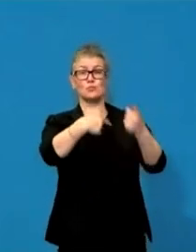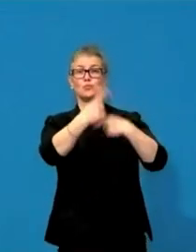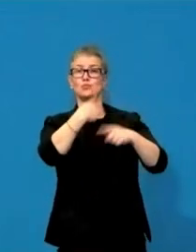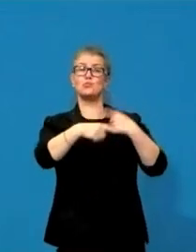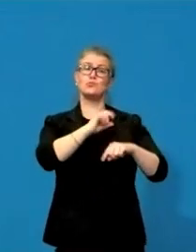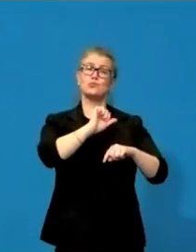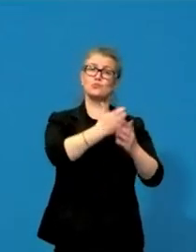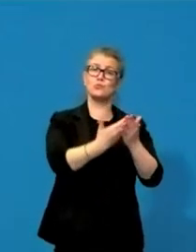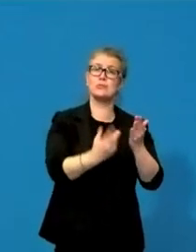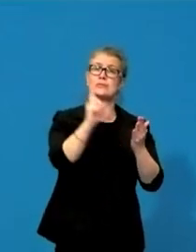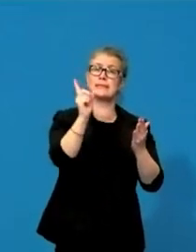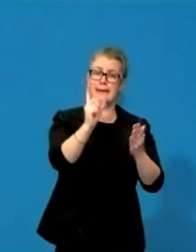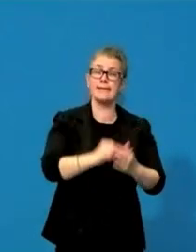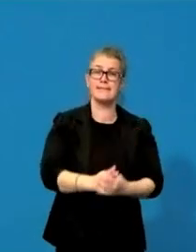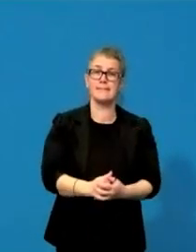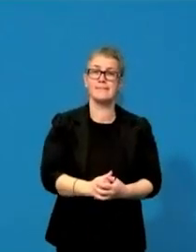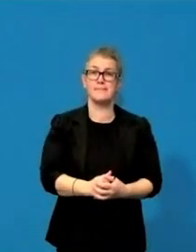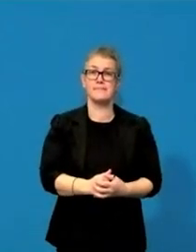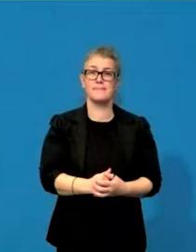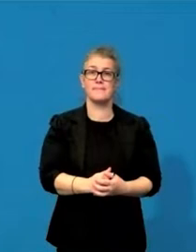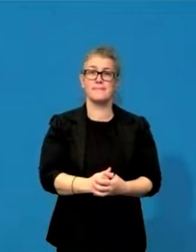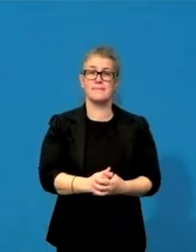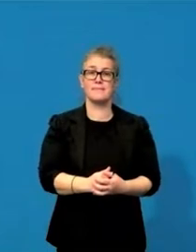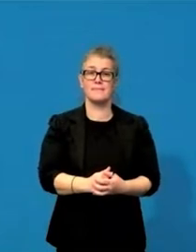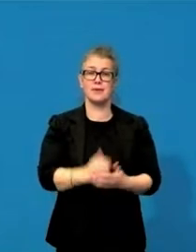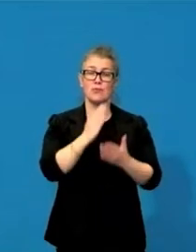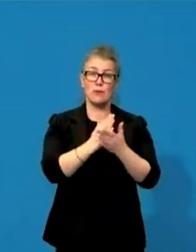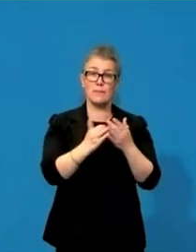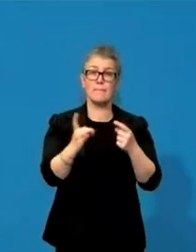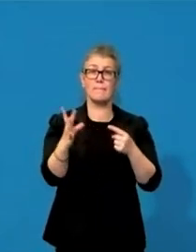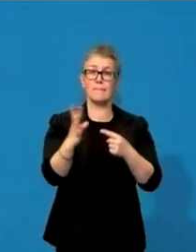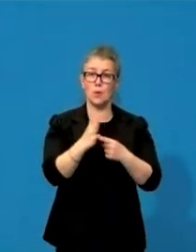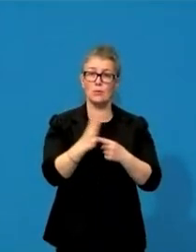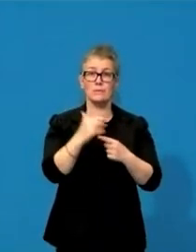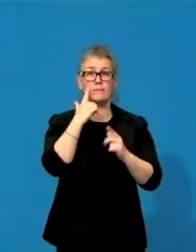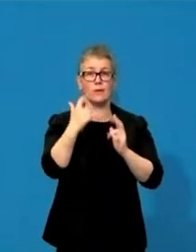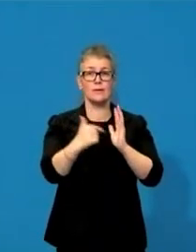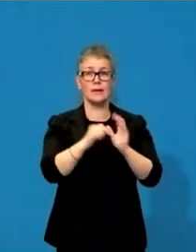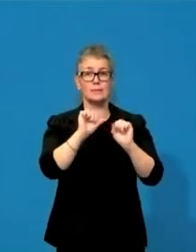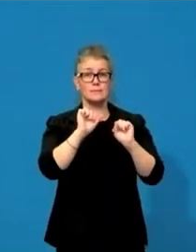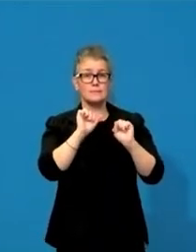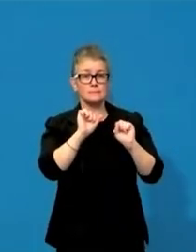It's been really incredibly important to hear about the journey your family has gone